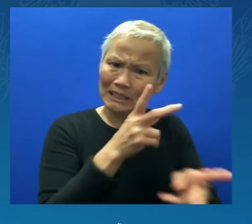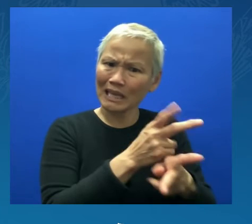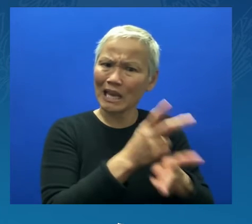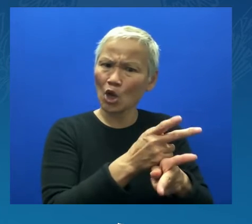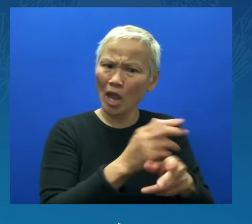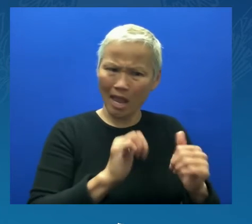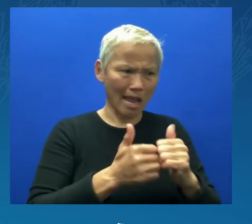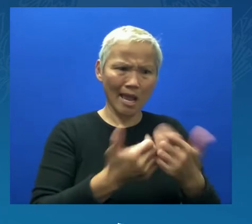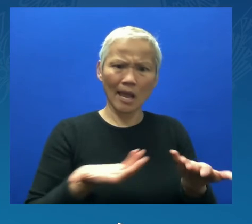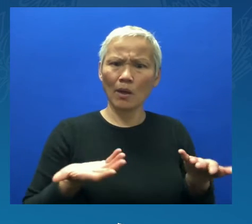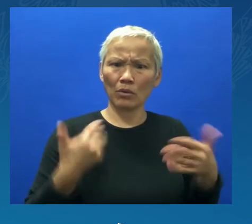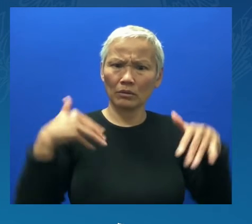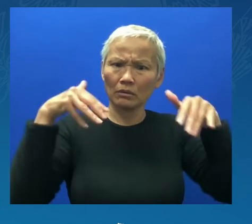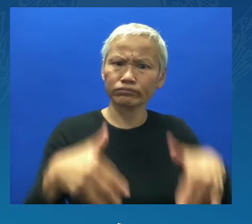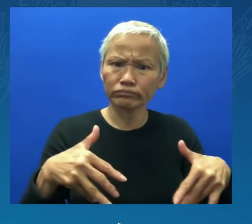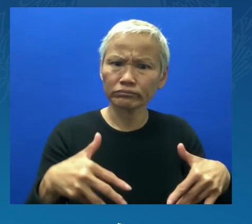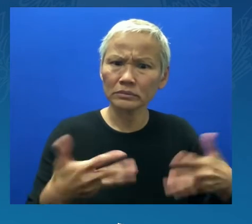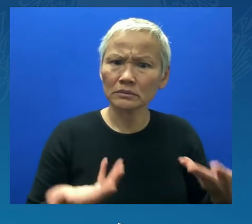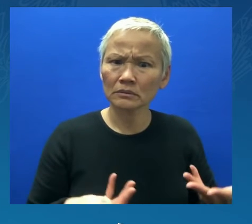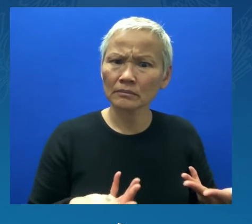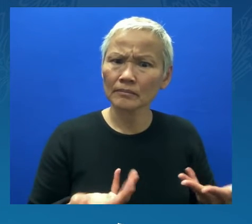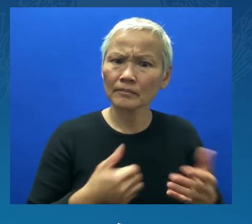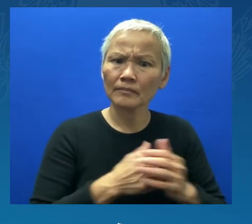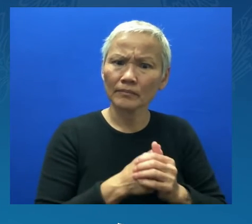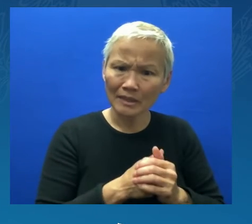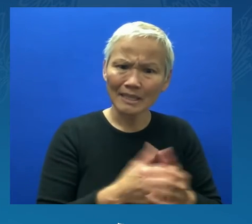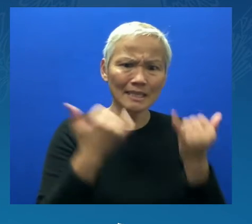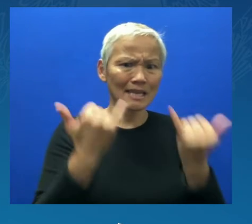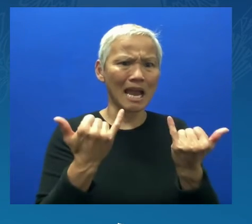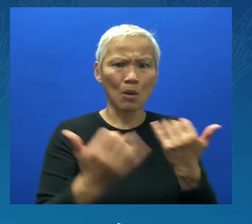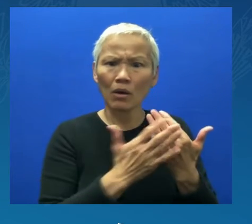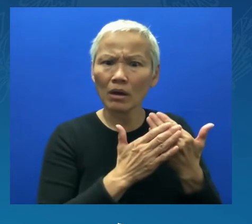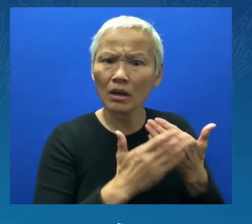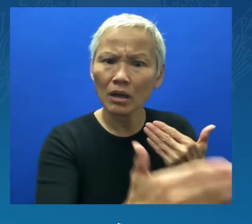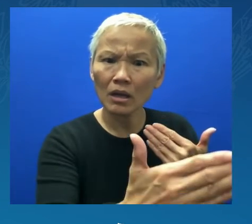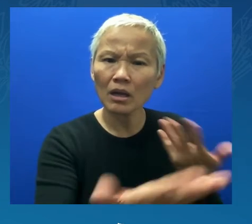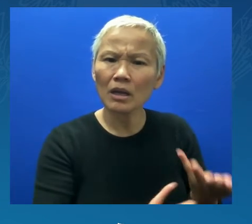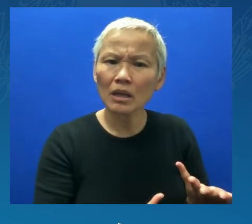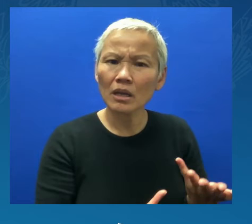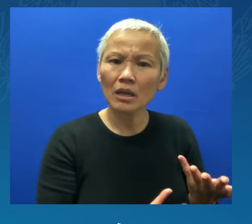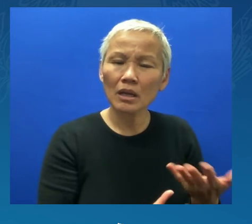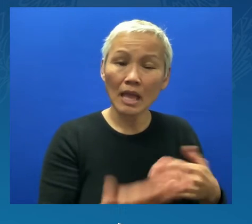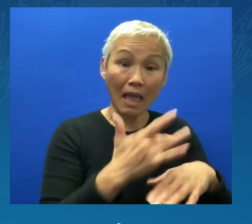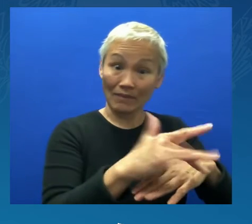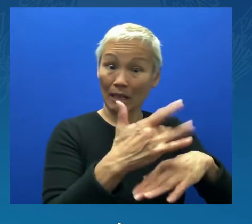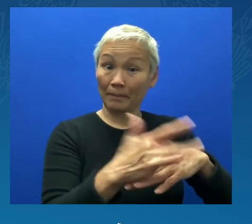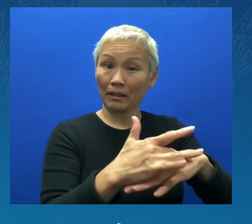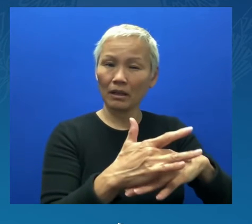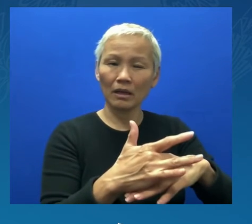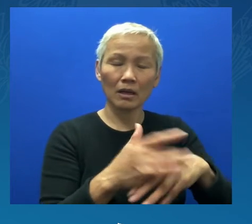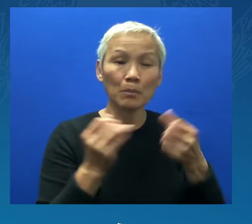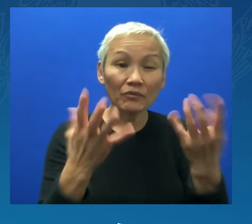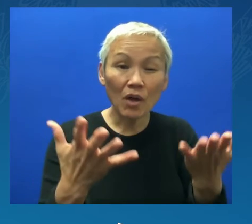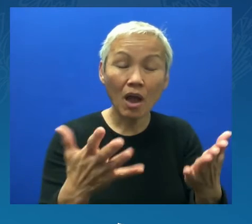much less long term -- in terms of the care that is then available, as needed. And so, this is an issue where, again,